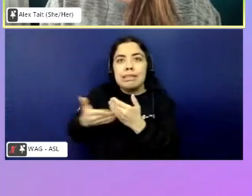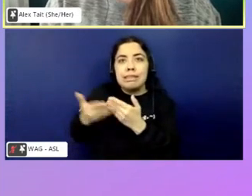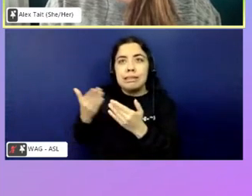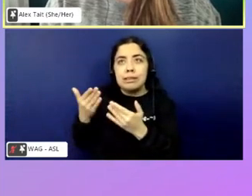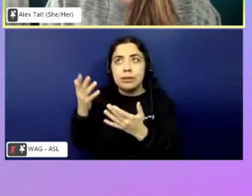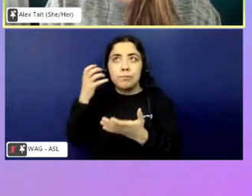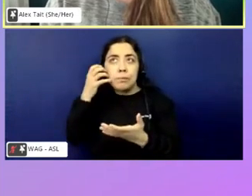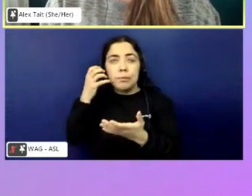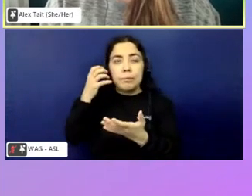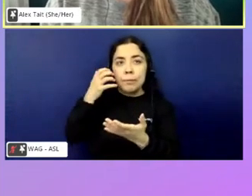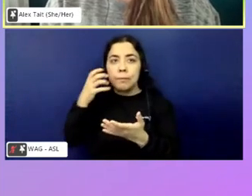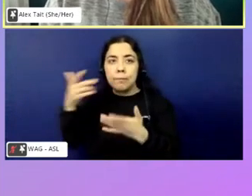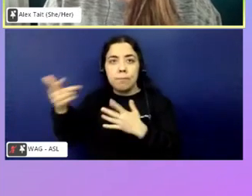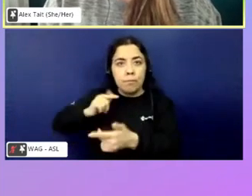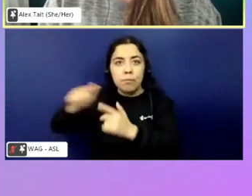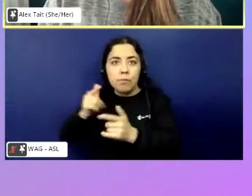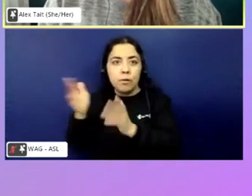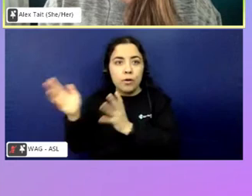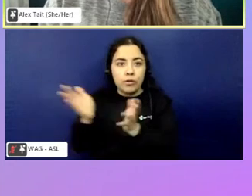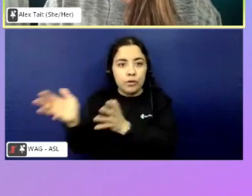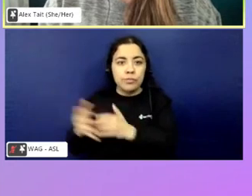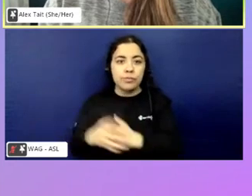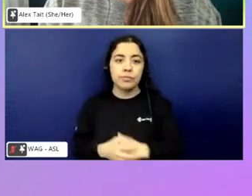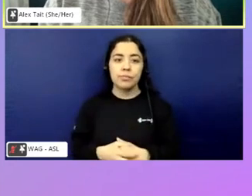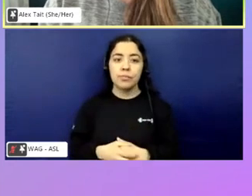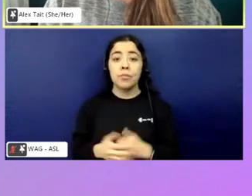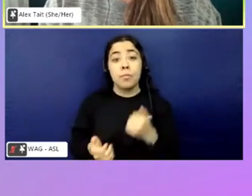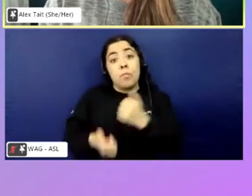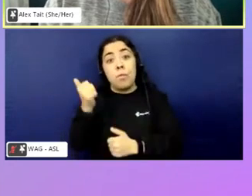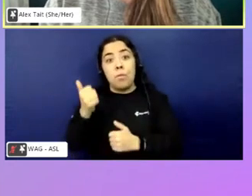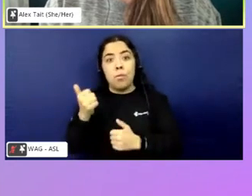a longing for meaningful customer support via telephone. The majority of my respondents talked about